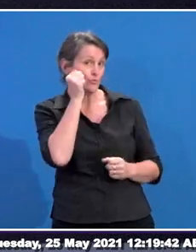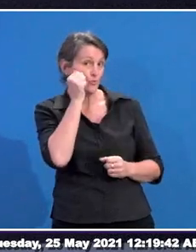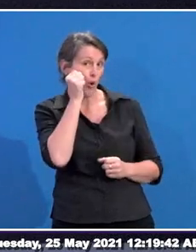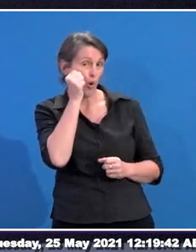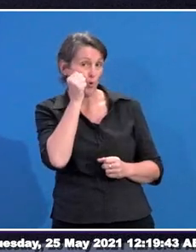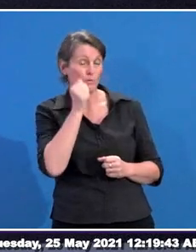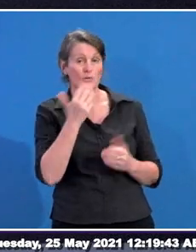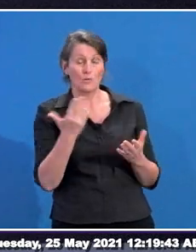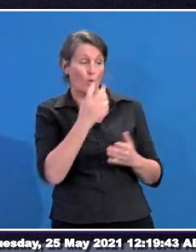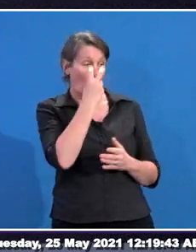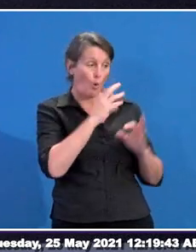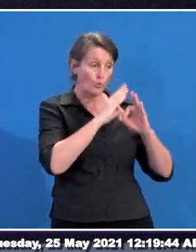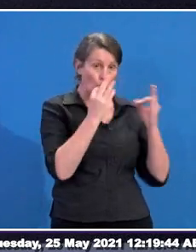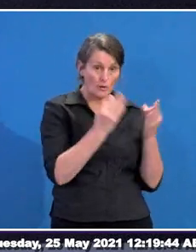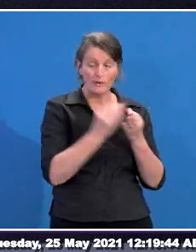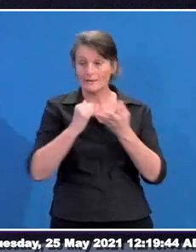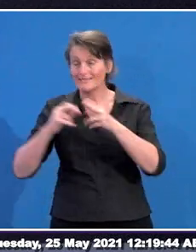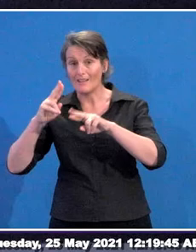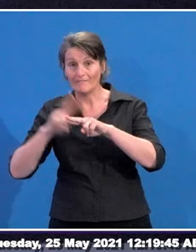took place over one day.